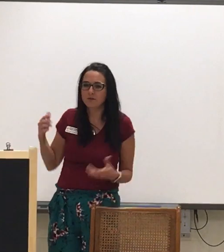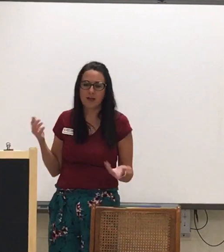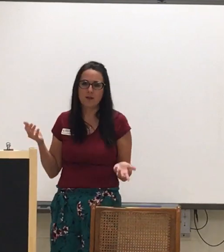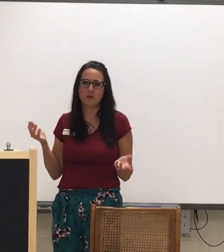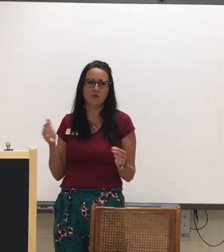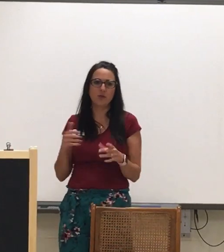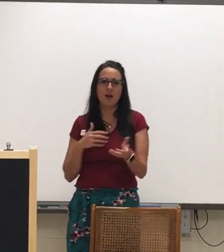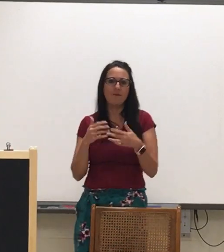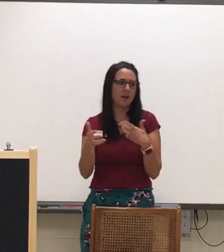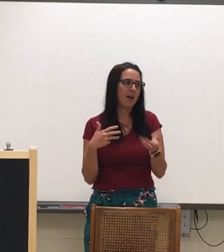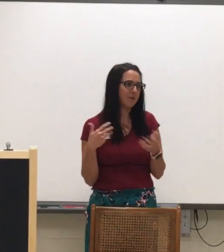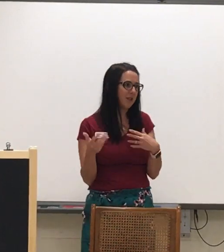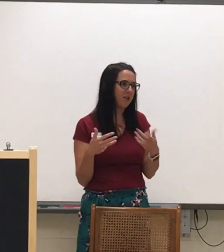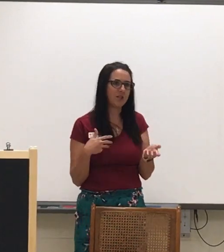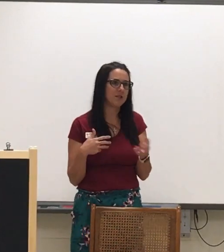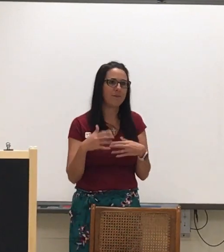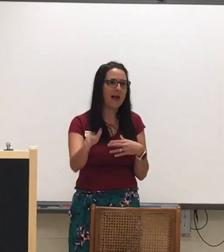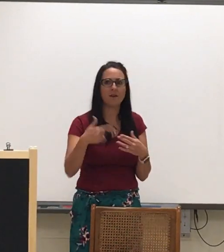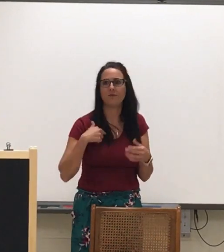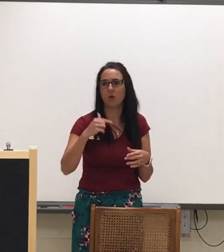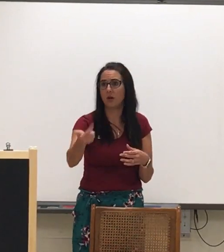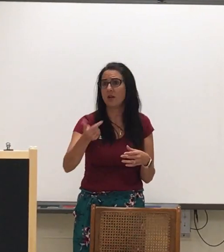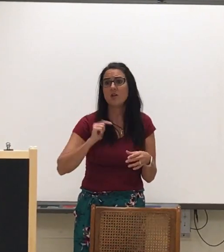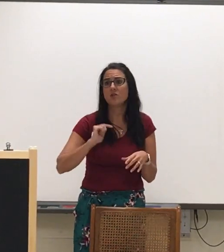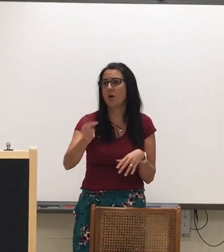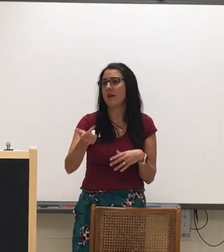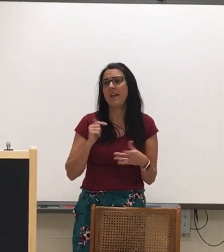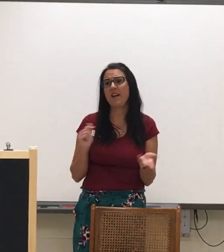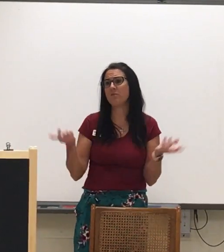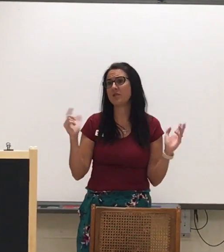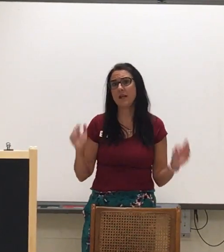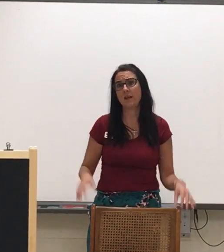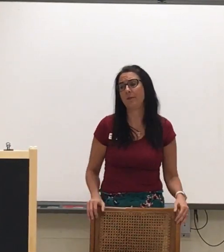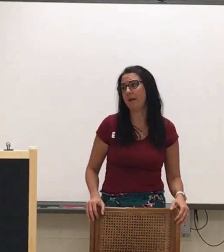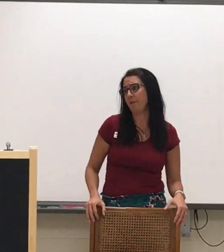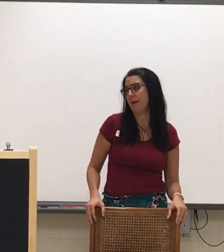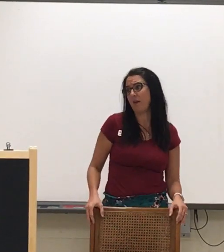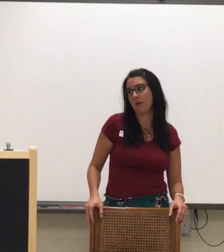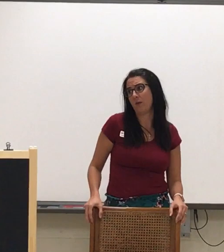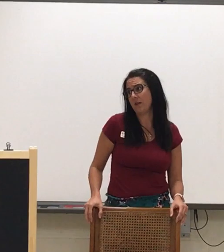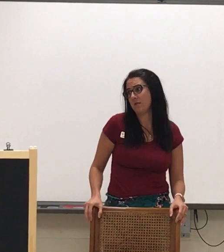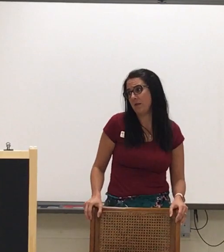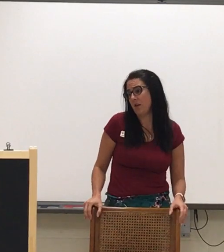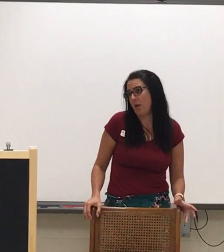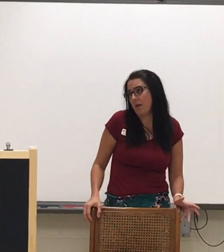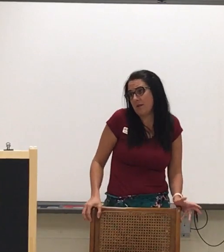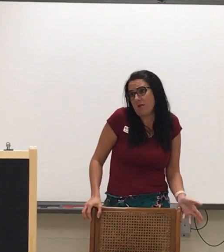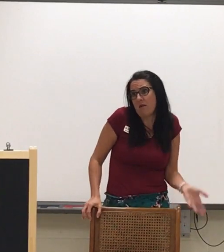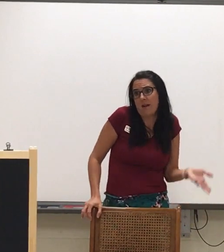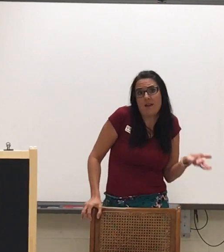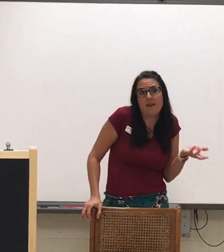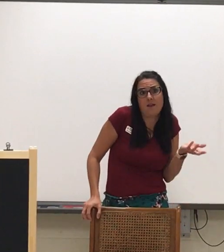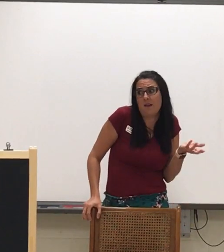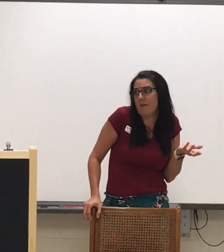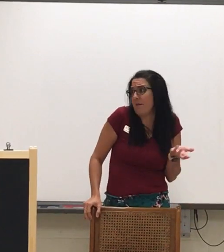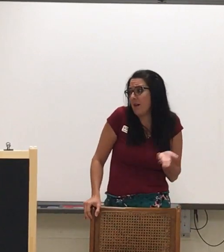language when you're having a conversation is a back and forth so if I understand up here you get the only limit you know it's talking a could be a